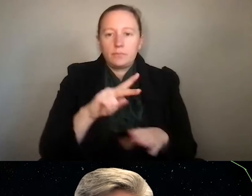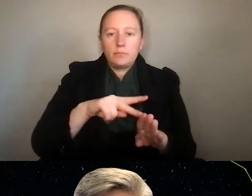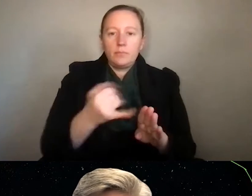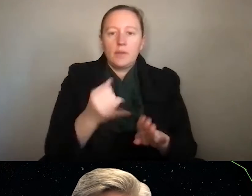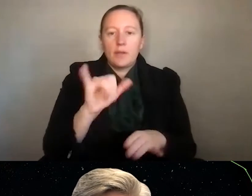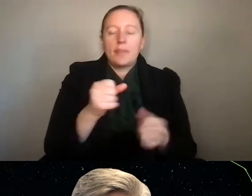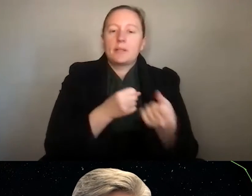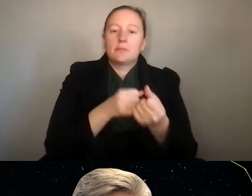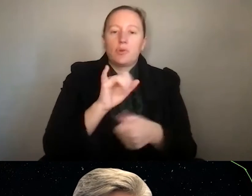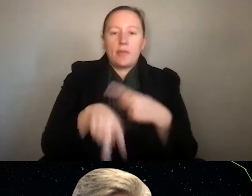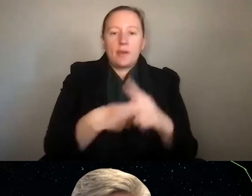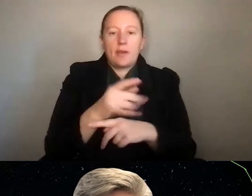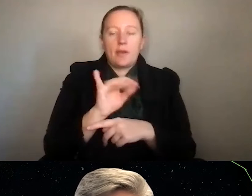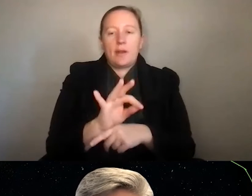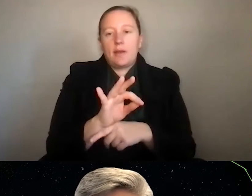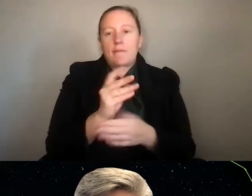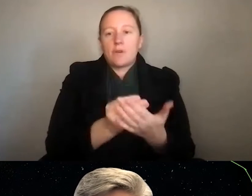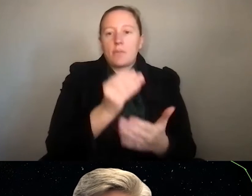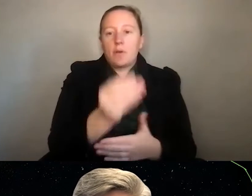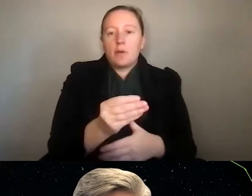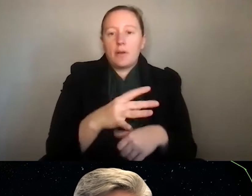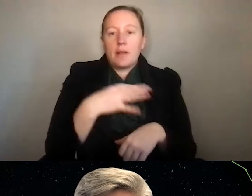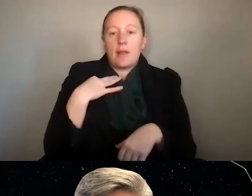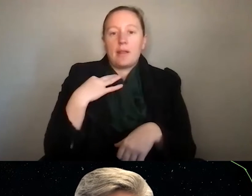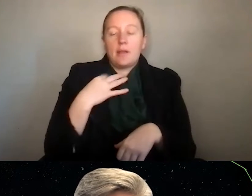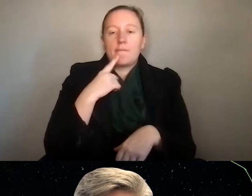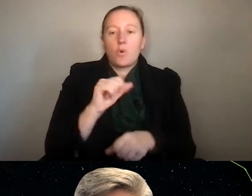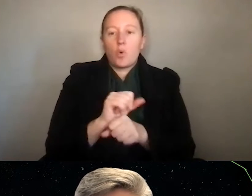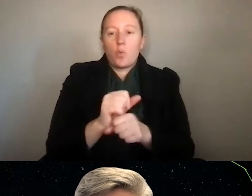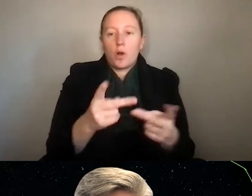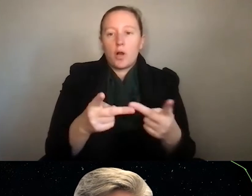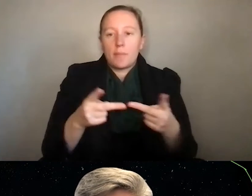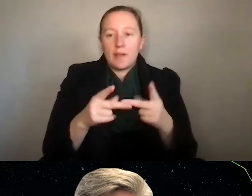those purchases eligible for the workplace? Equity for persons with